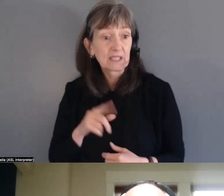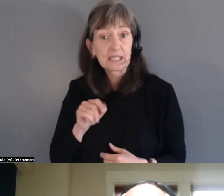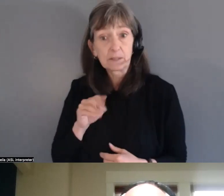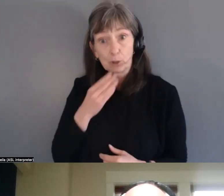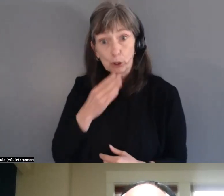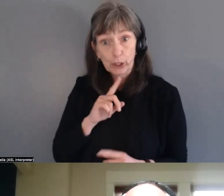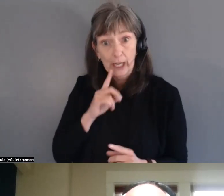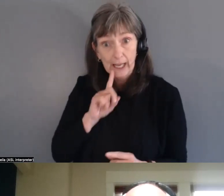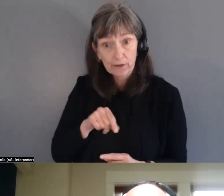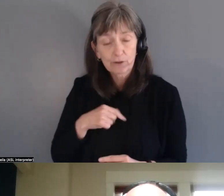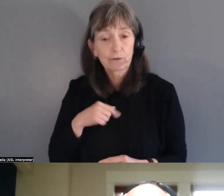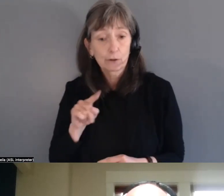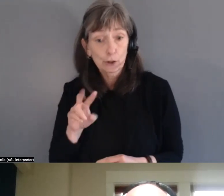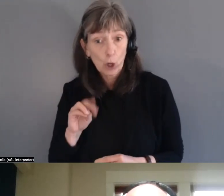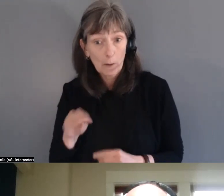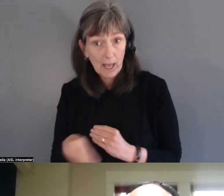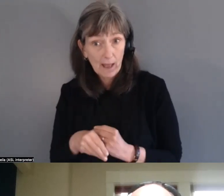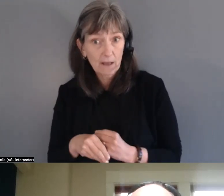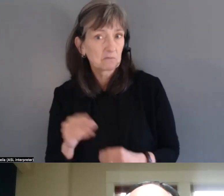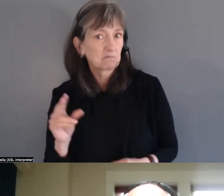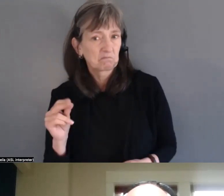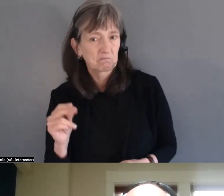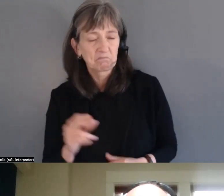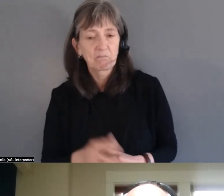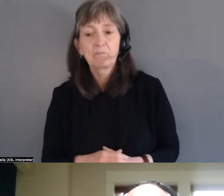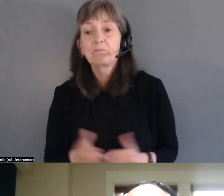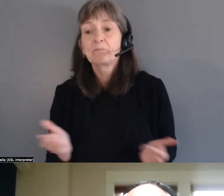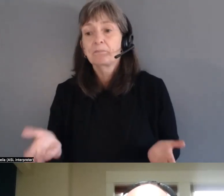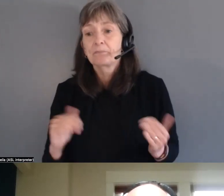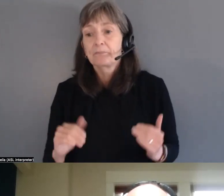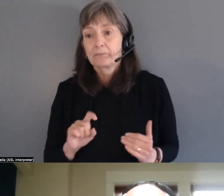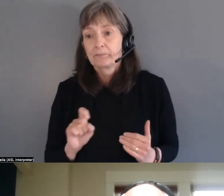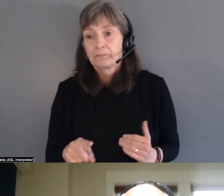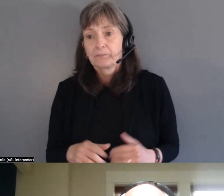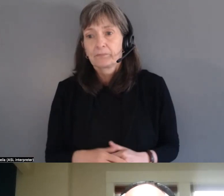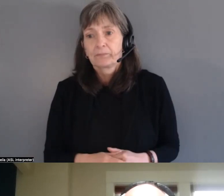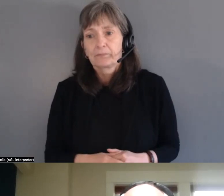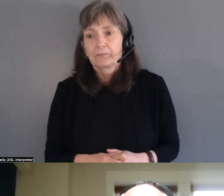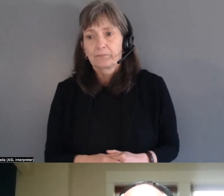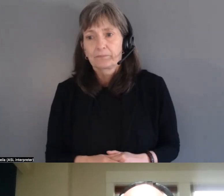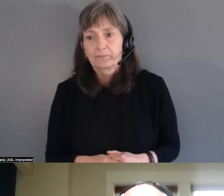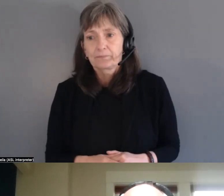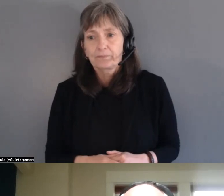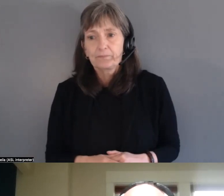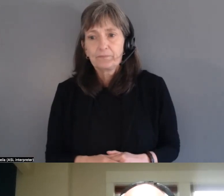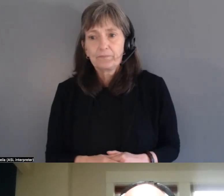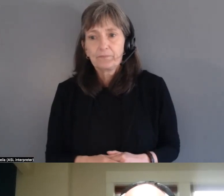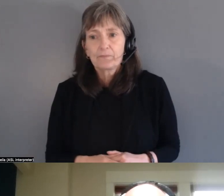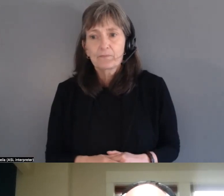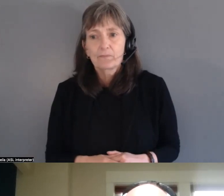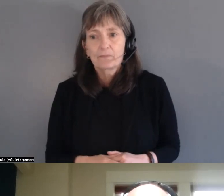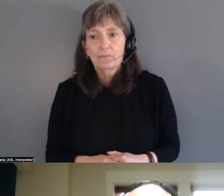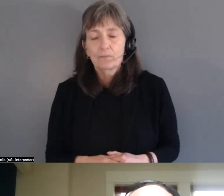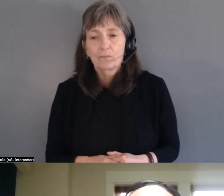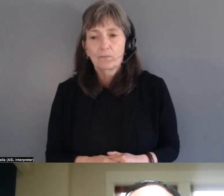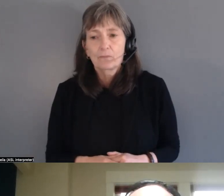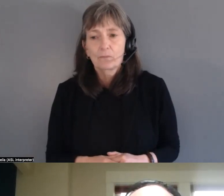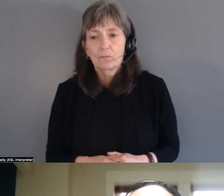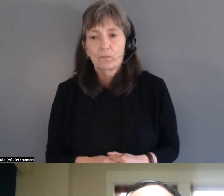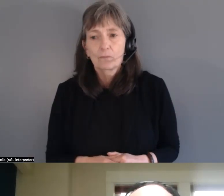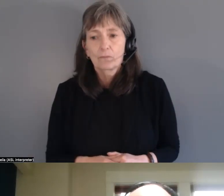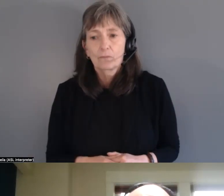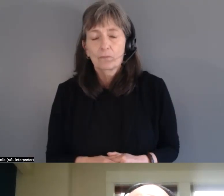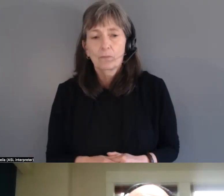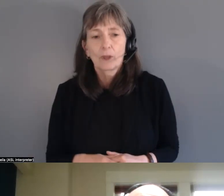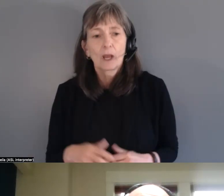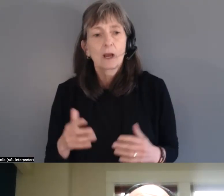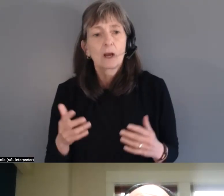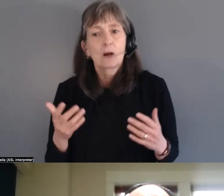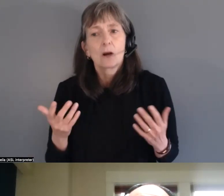Okay. Next question is what can publishers do? What sort of consideration should they